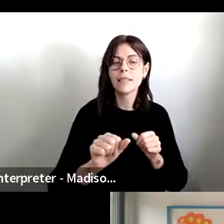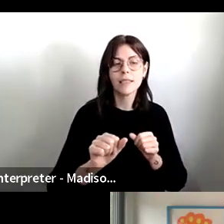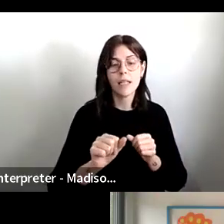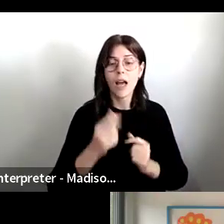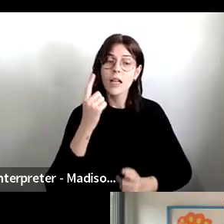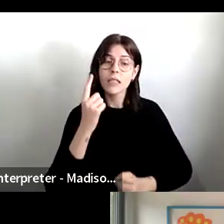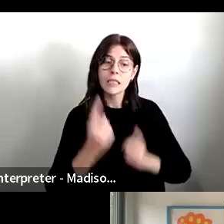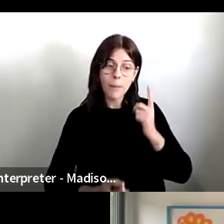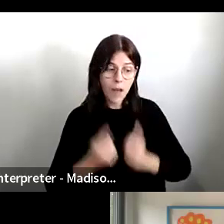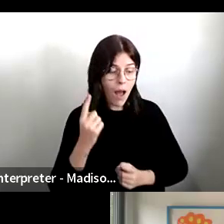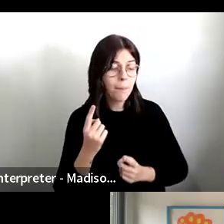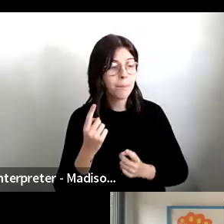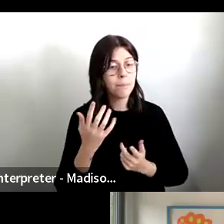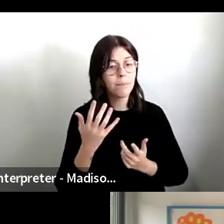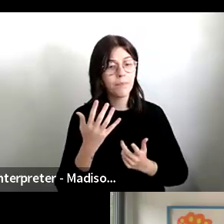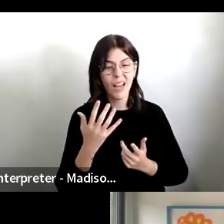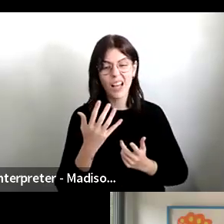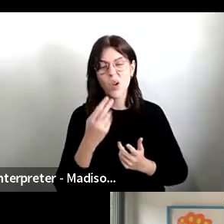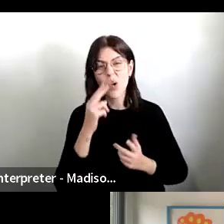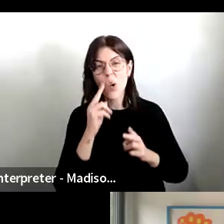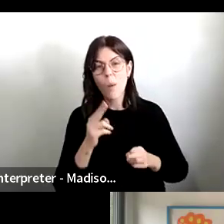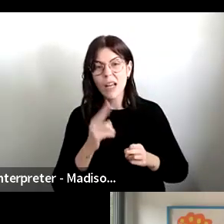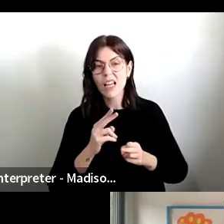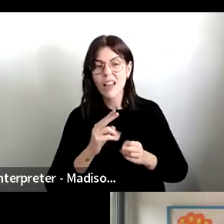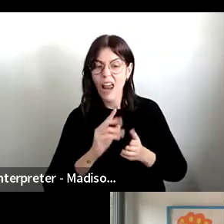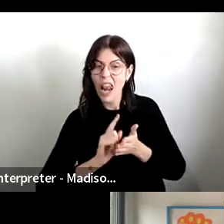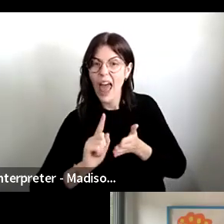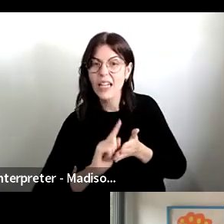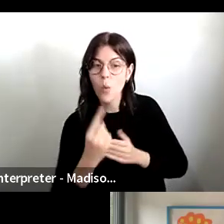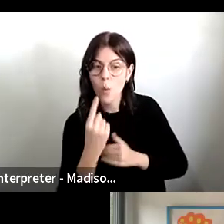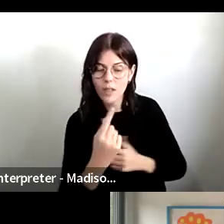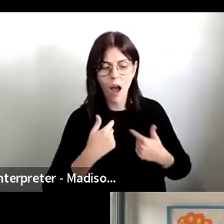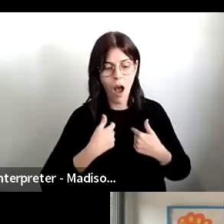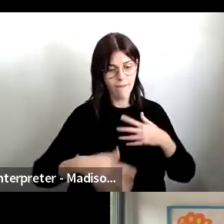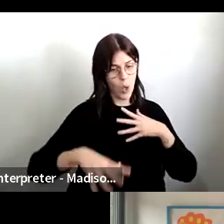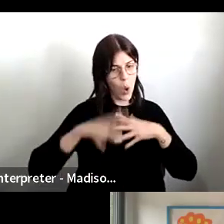and particularly in the later rounds that I've done, I've kind of learned that what